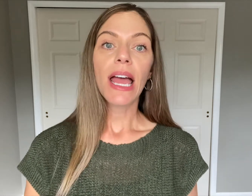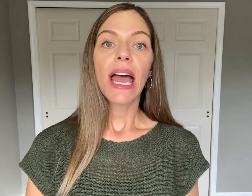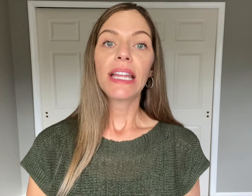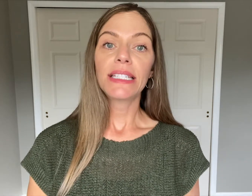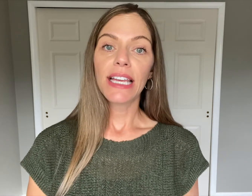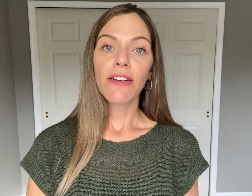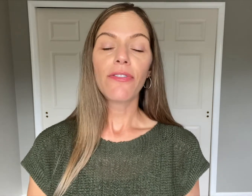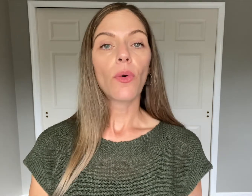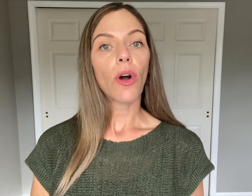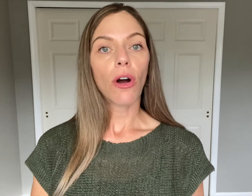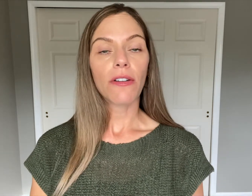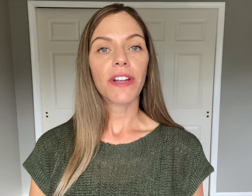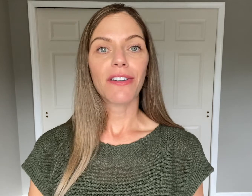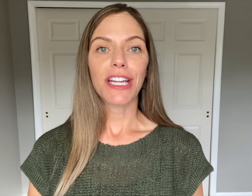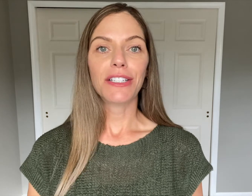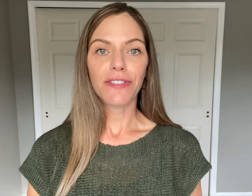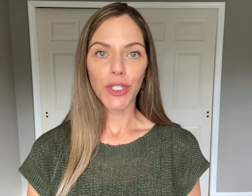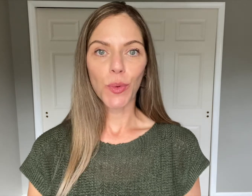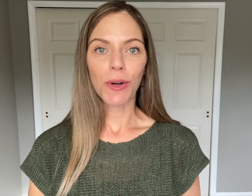and a D/deaf or hard of hearing individual.